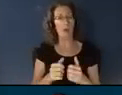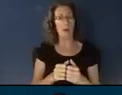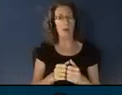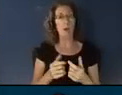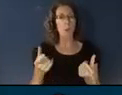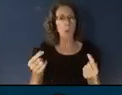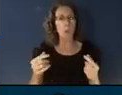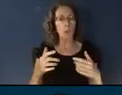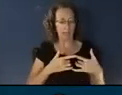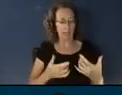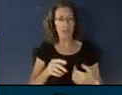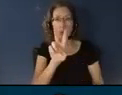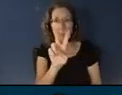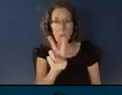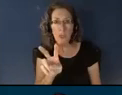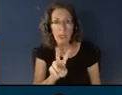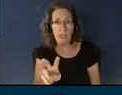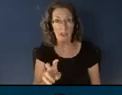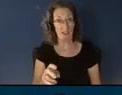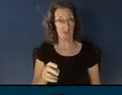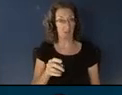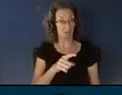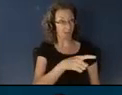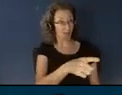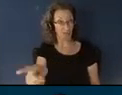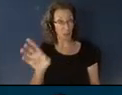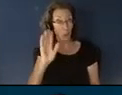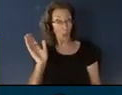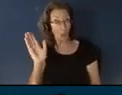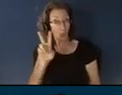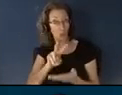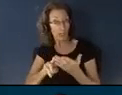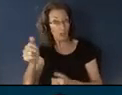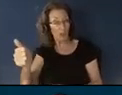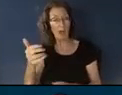it so unless you plan on reading it, I would really recommend just having a few bullet points